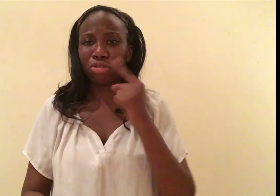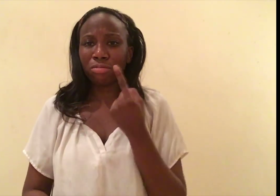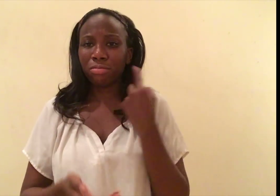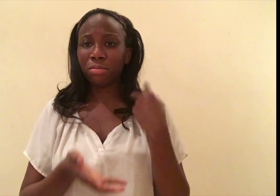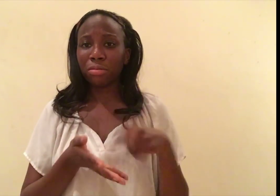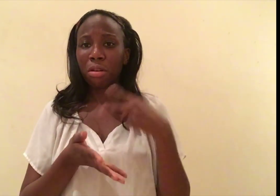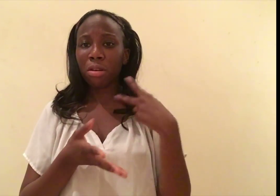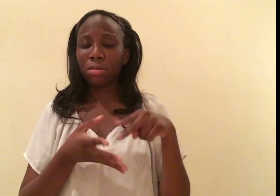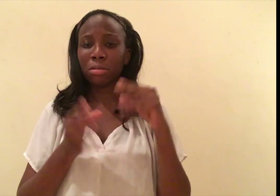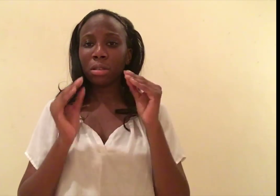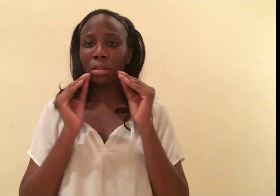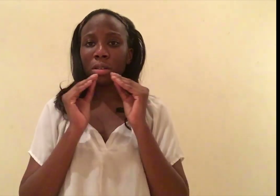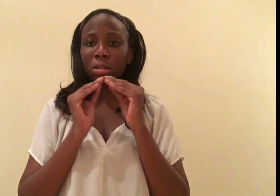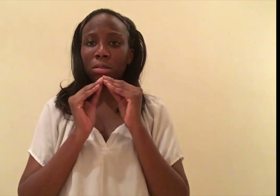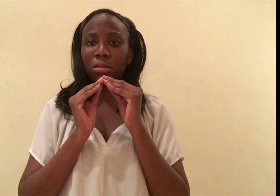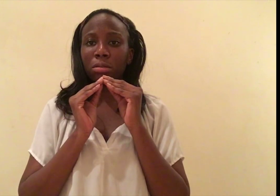only dancing and kissing.